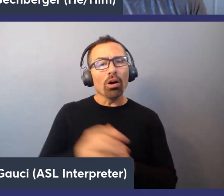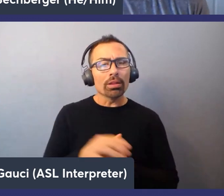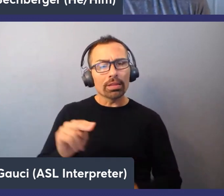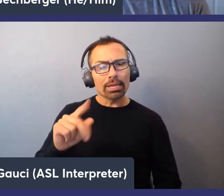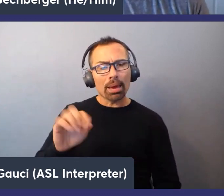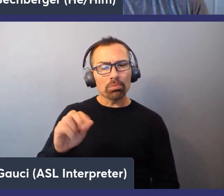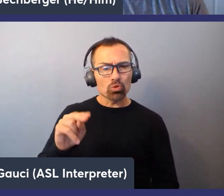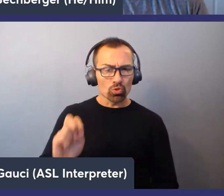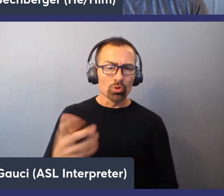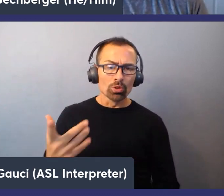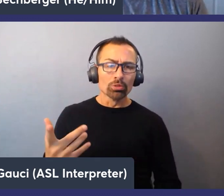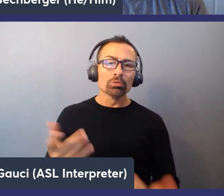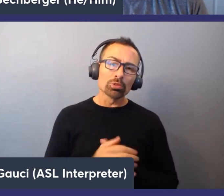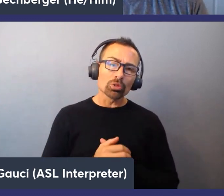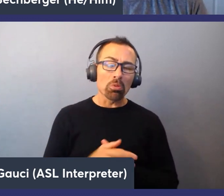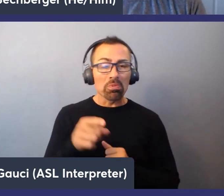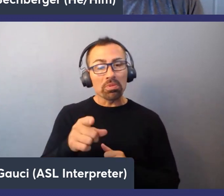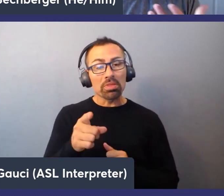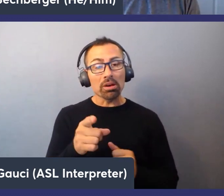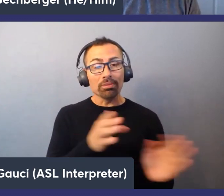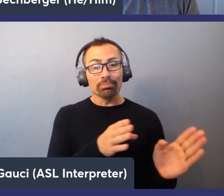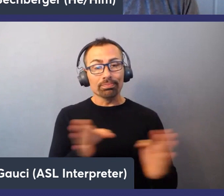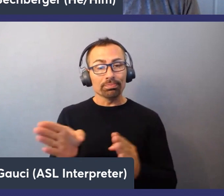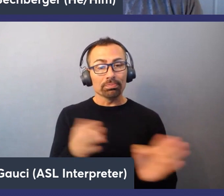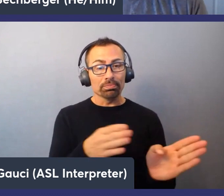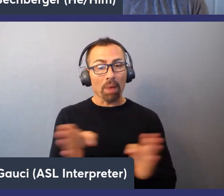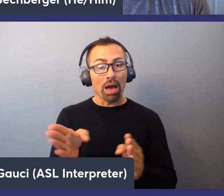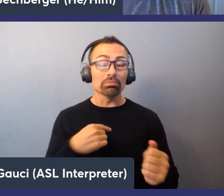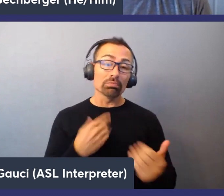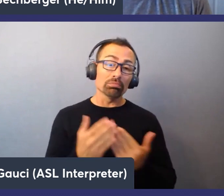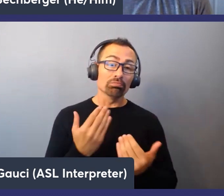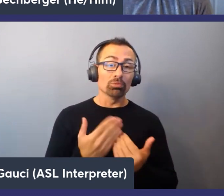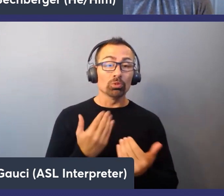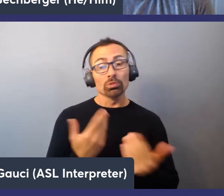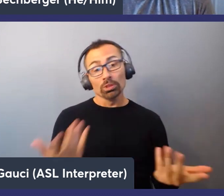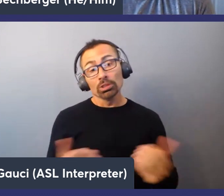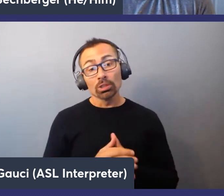for customers to be able to start using openCypher.